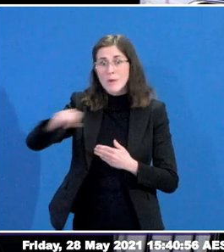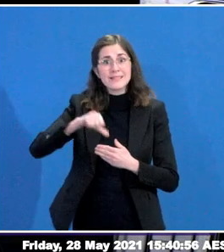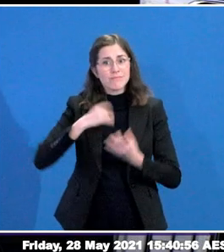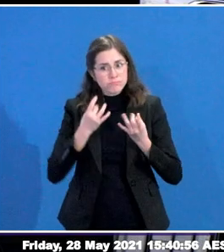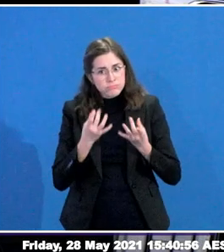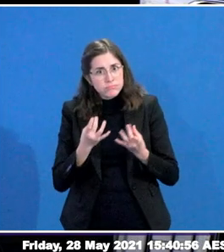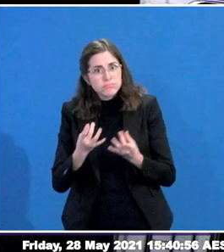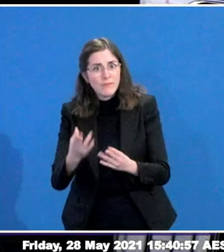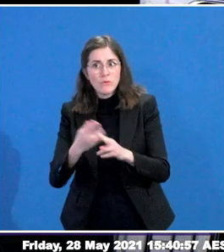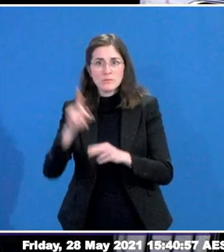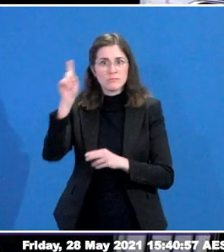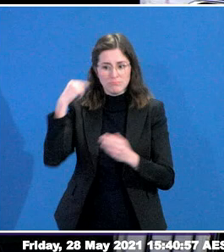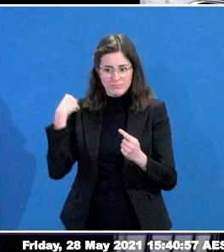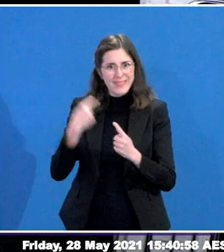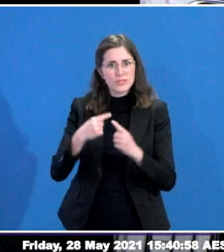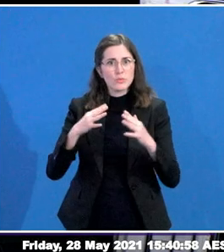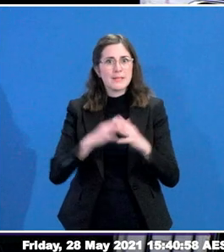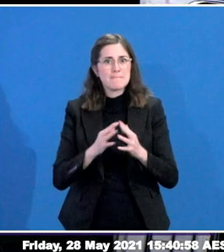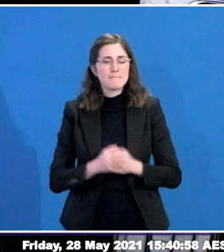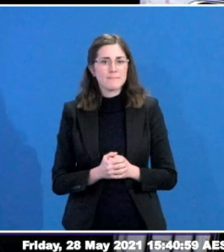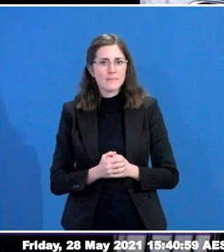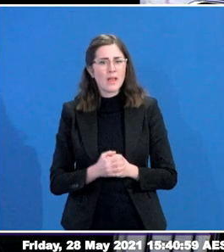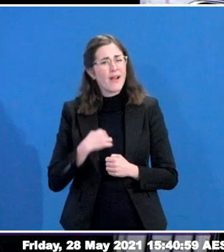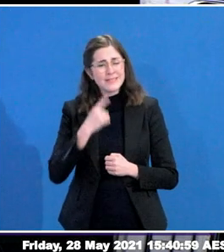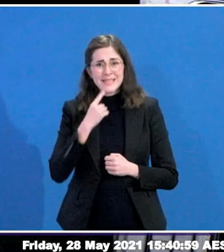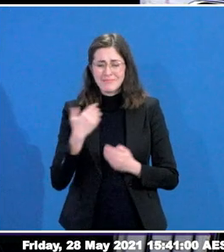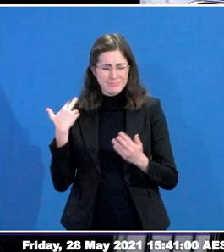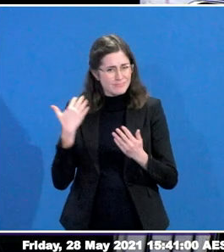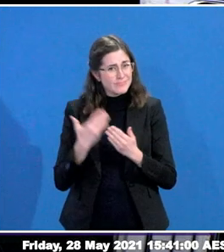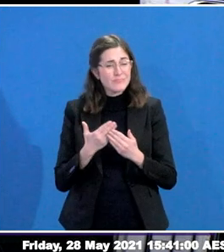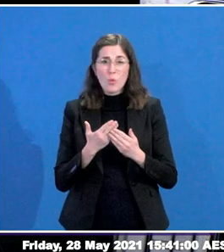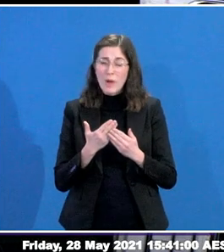As I remarked on a number of occasions, an enormous amount of work is required